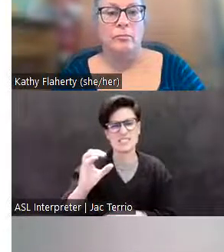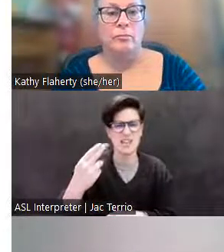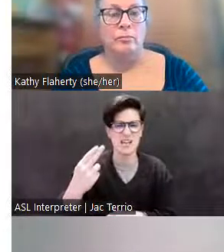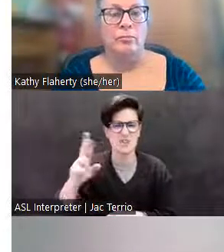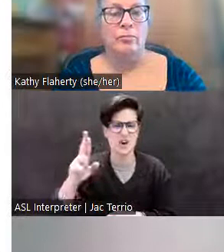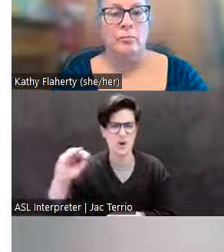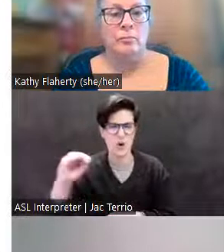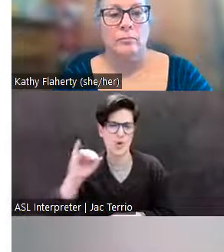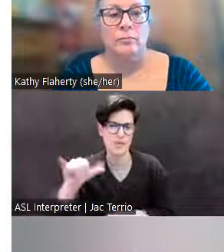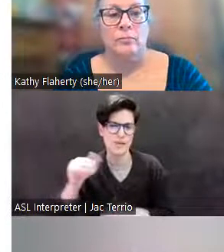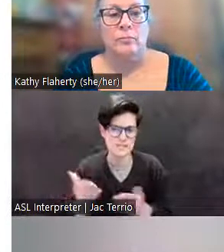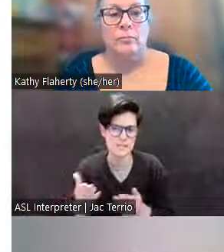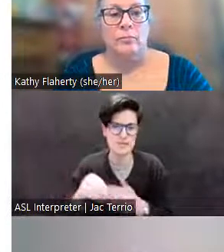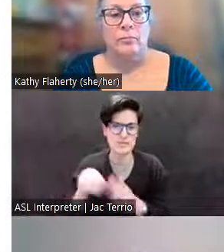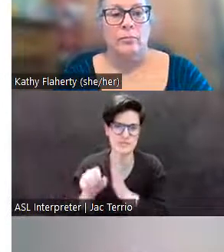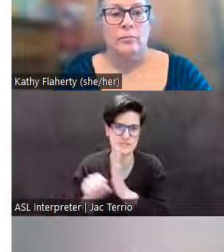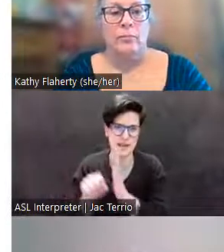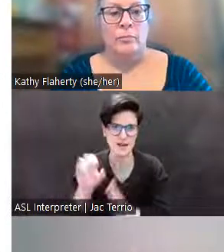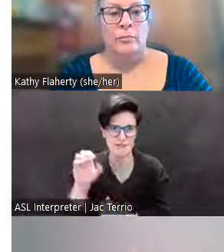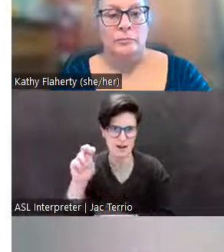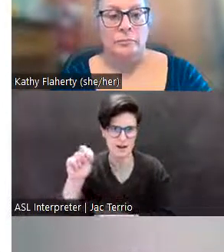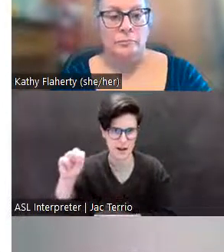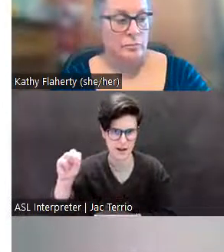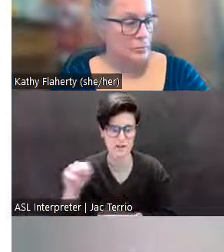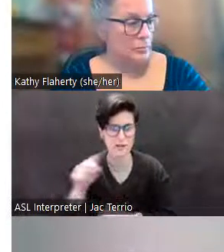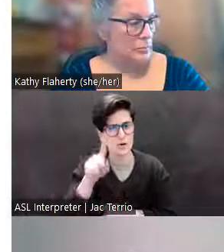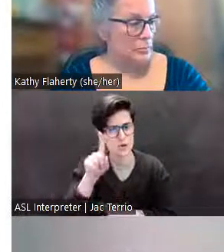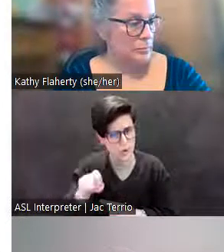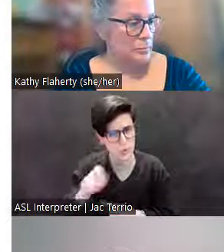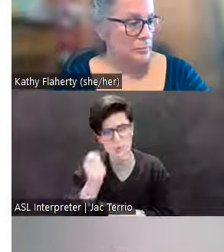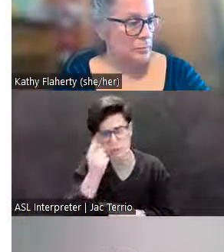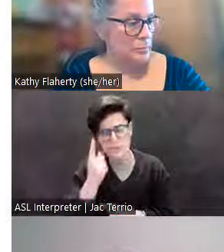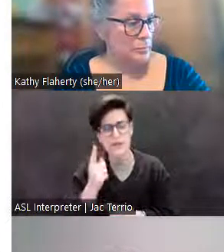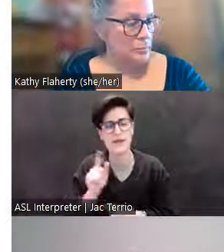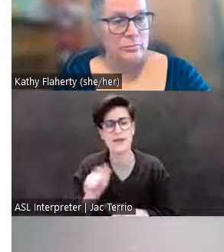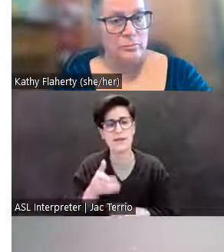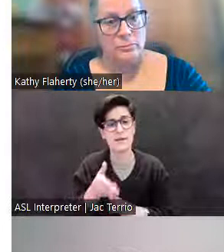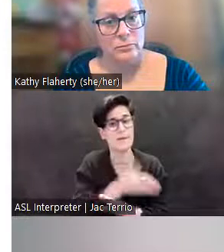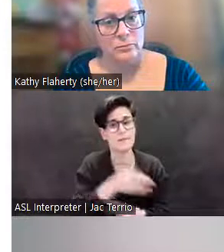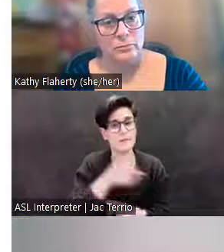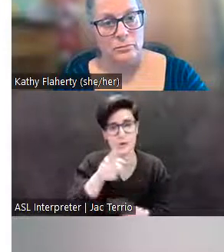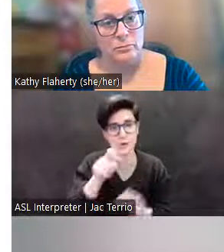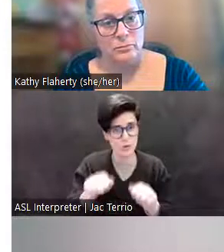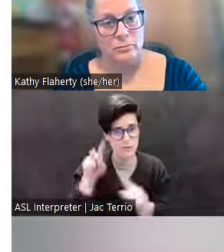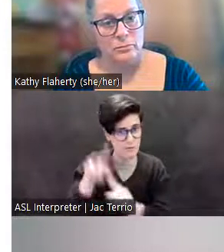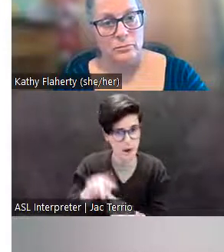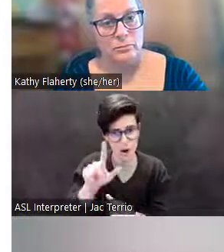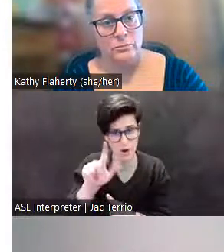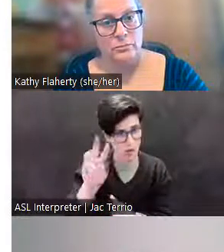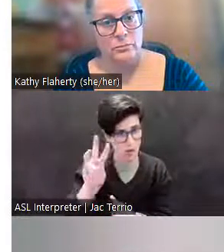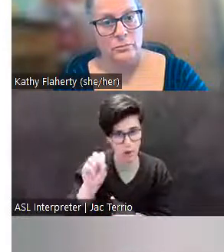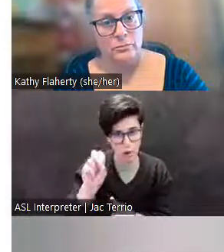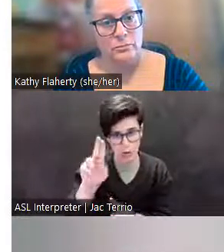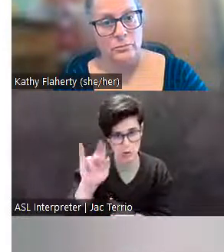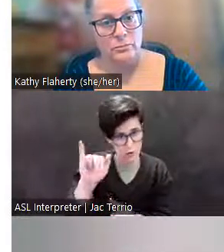of Connecticut. you should understand that before you can file a lawsuit against an employer